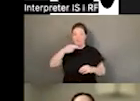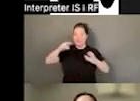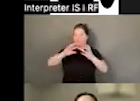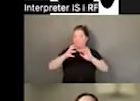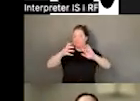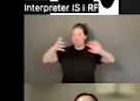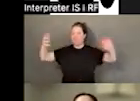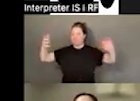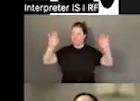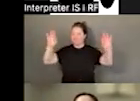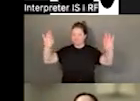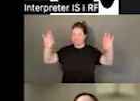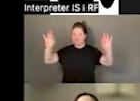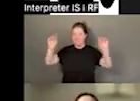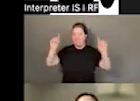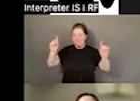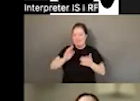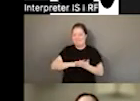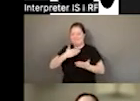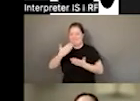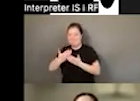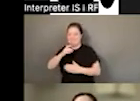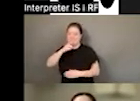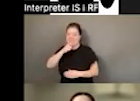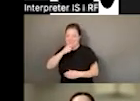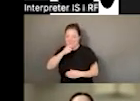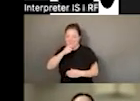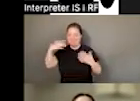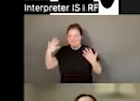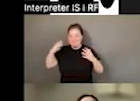It's called cognitive accessibility in public digital services.